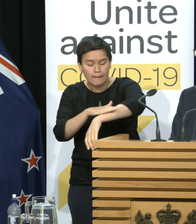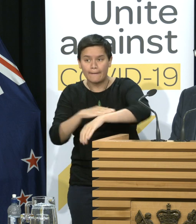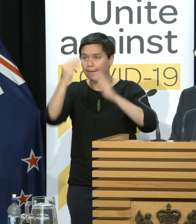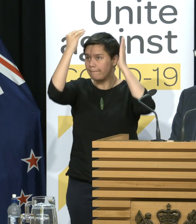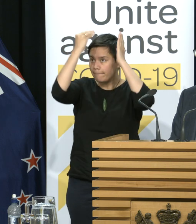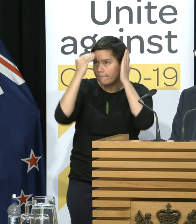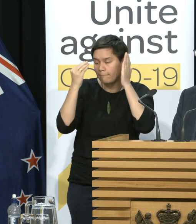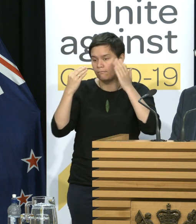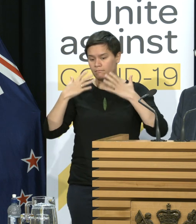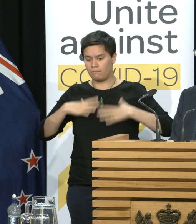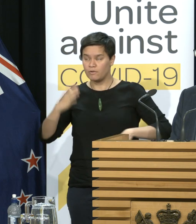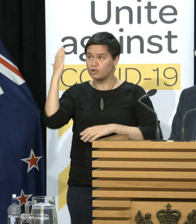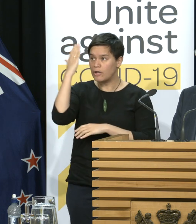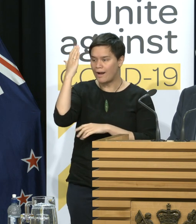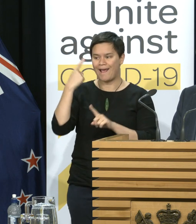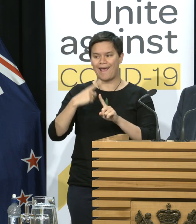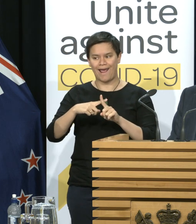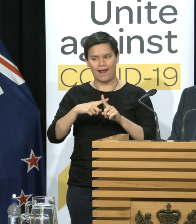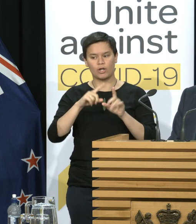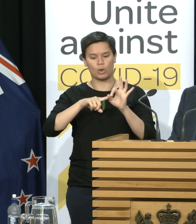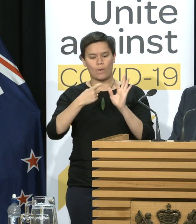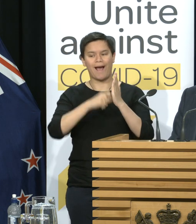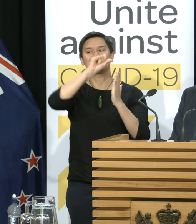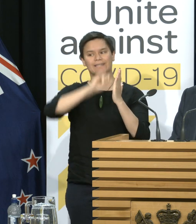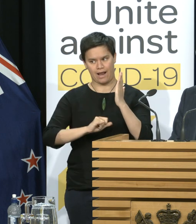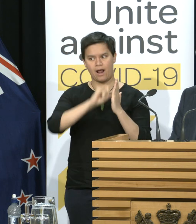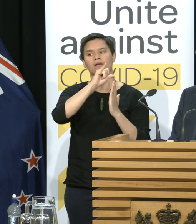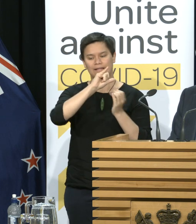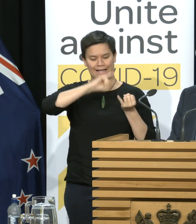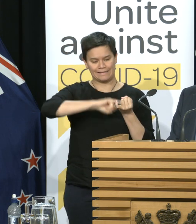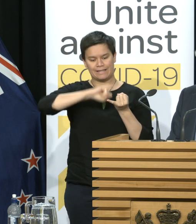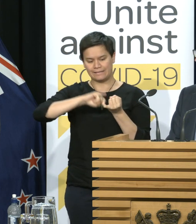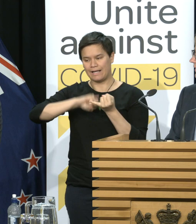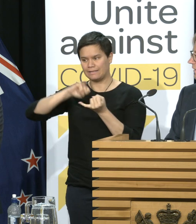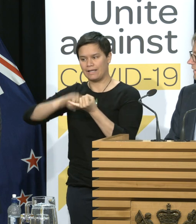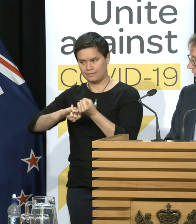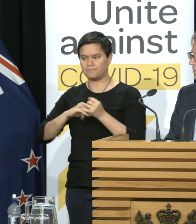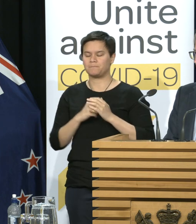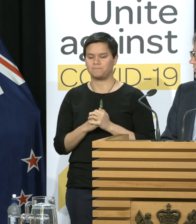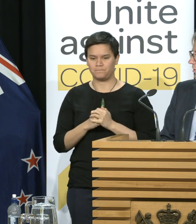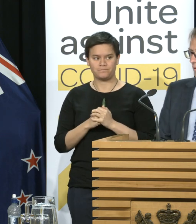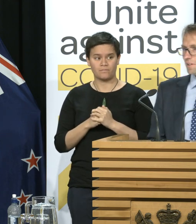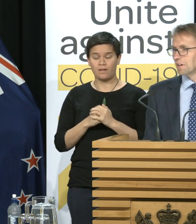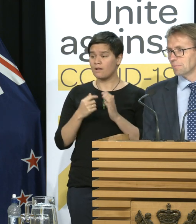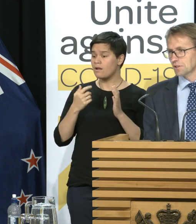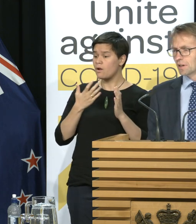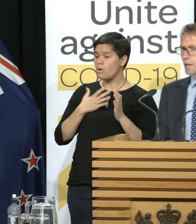of people traveling home? To be on lockdown. Can I just comment.